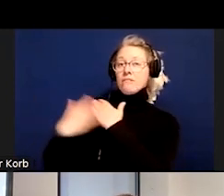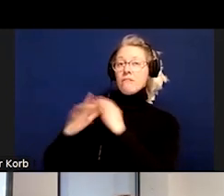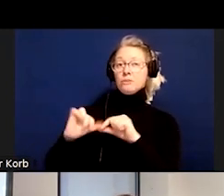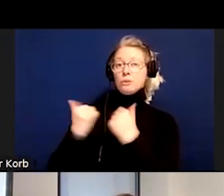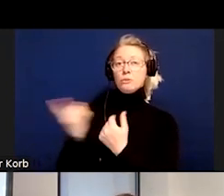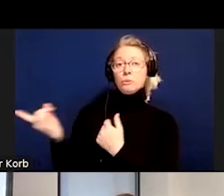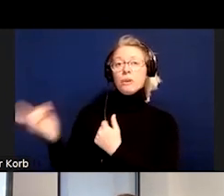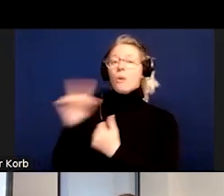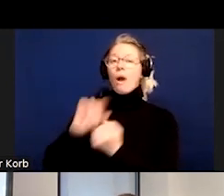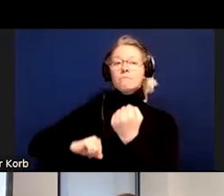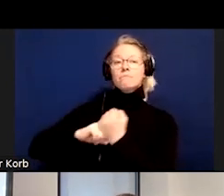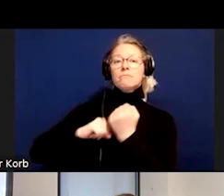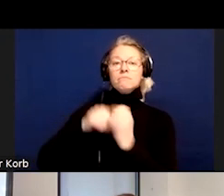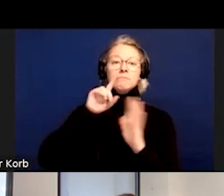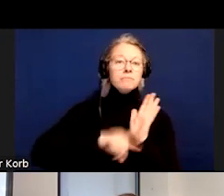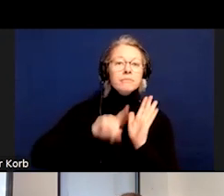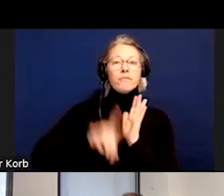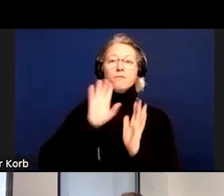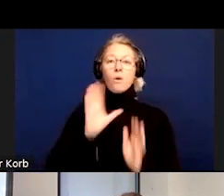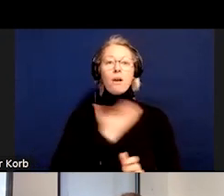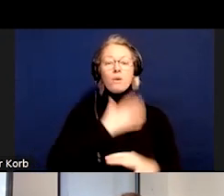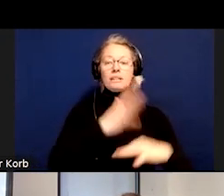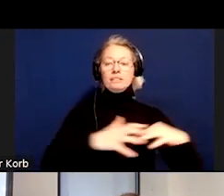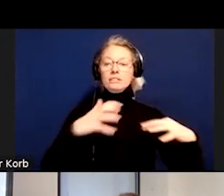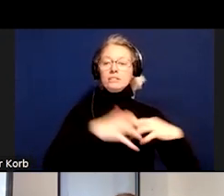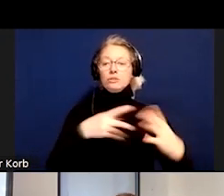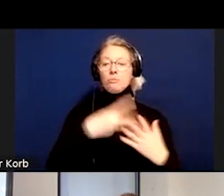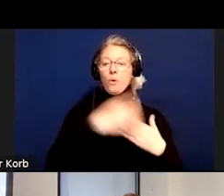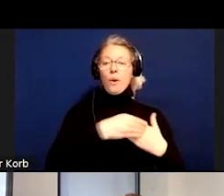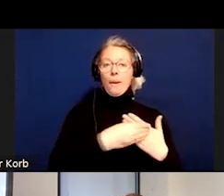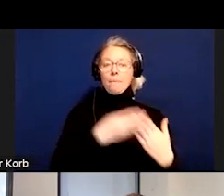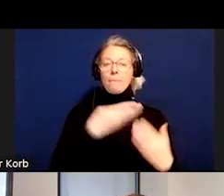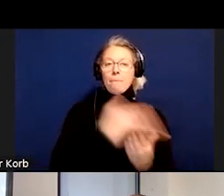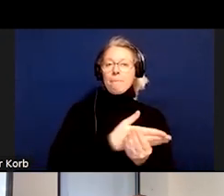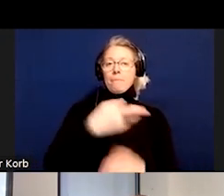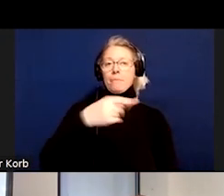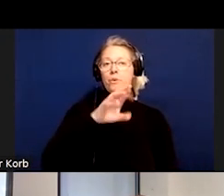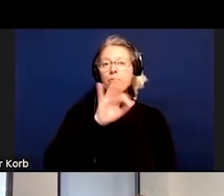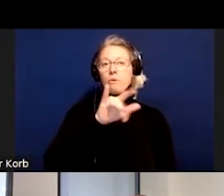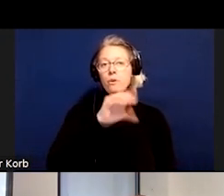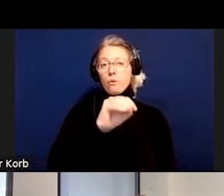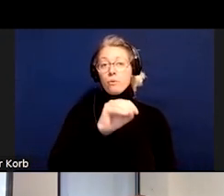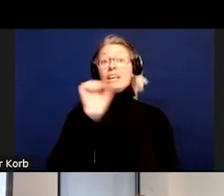portfolio. And I encourage you to reach out to Sable if you have any questions about that.